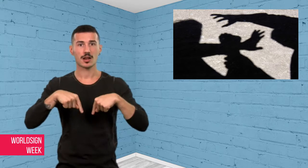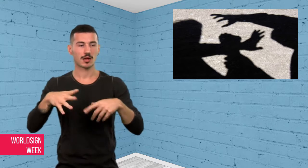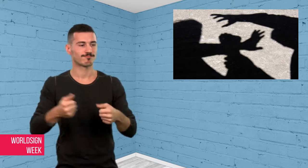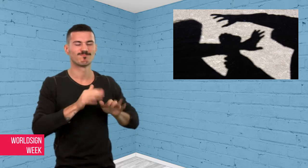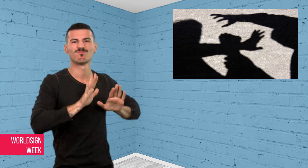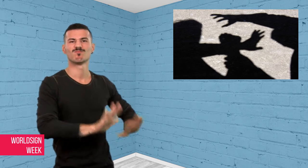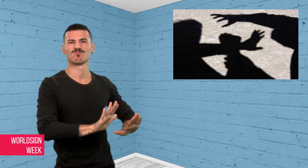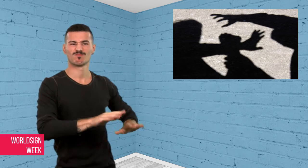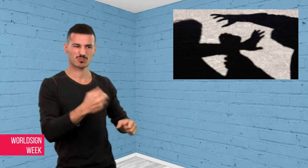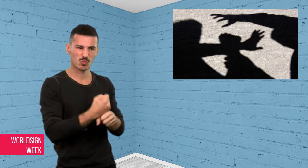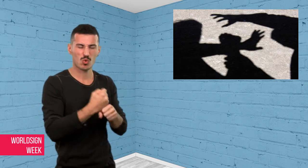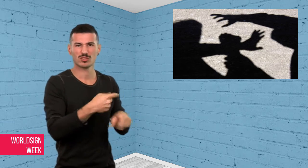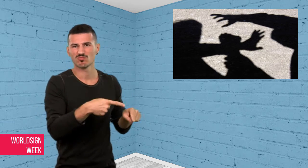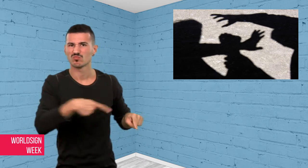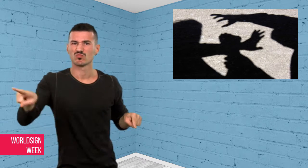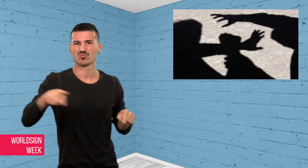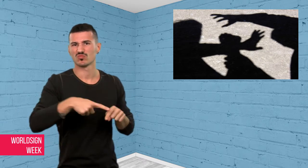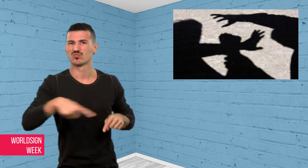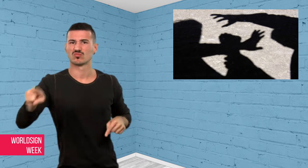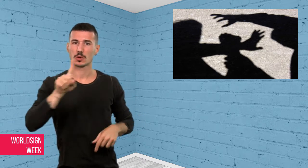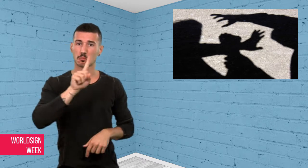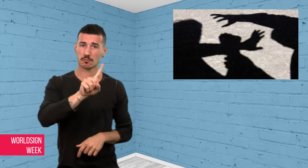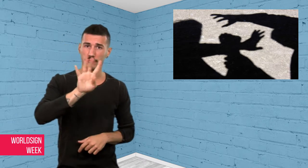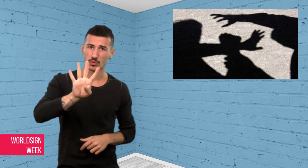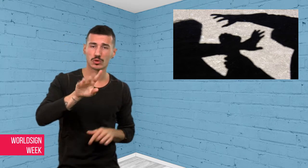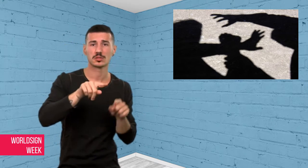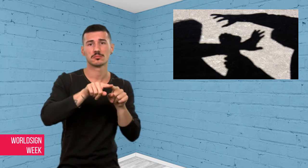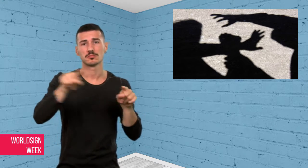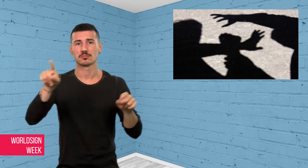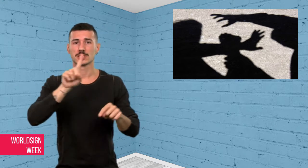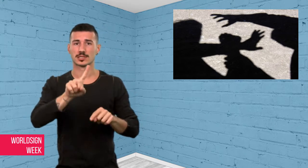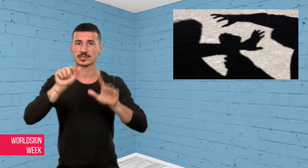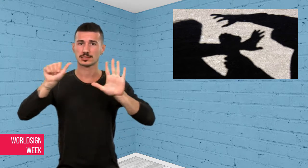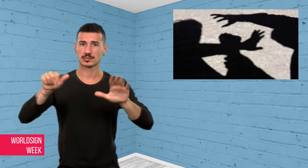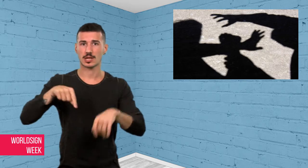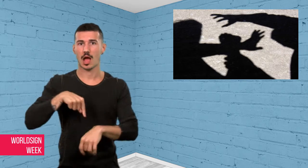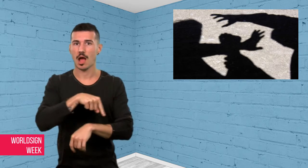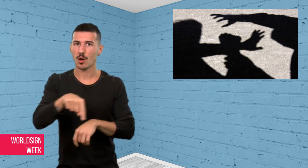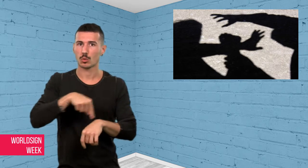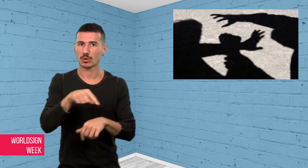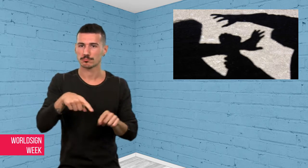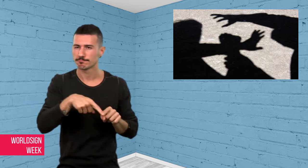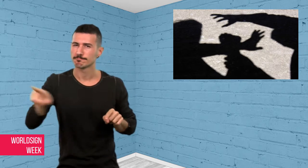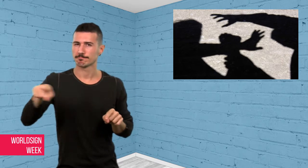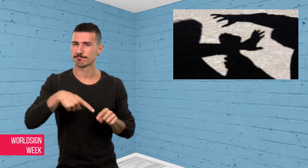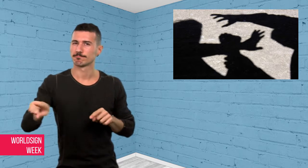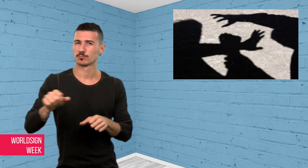forced to work 14 to 16 hours and